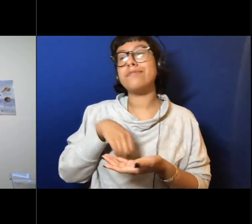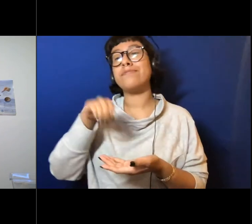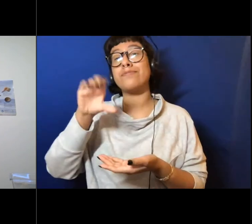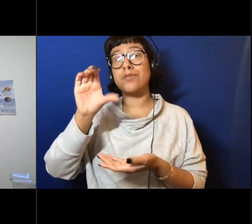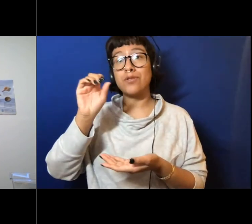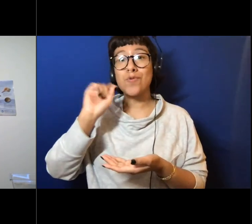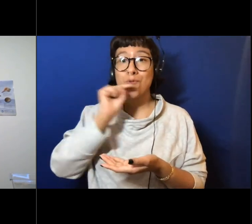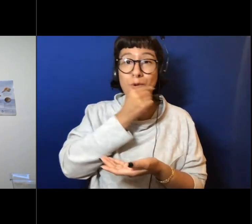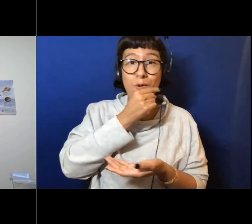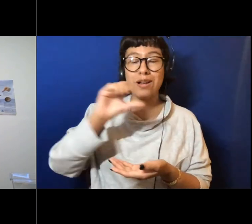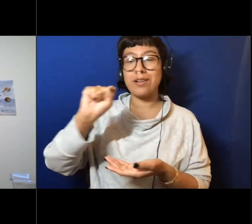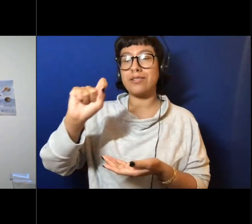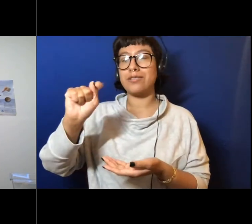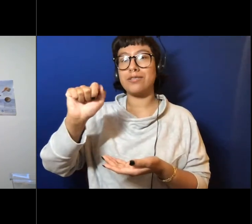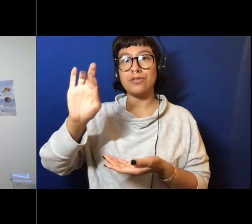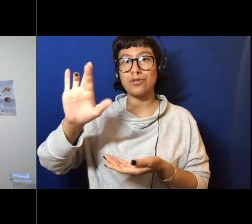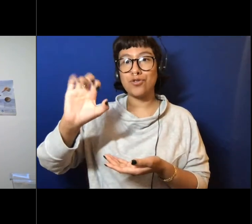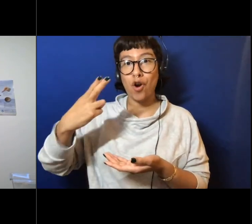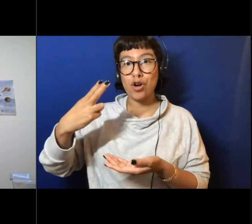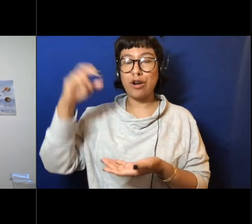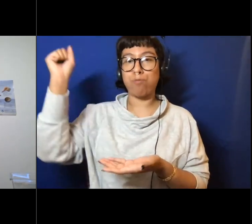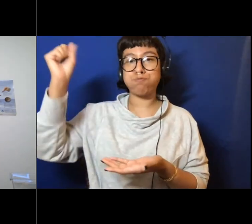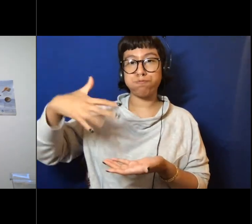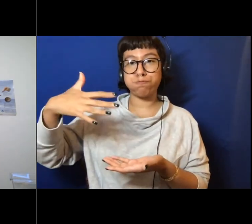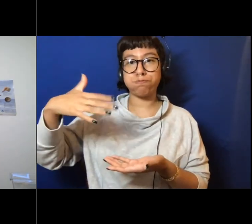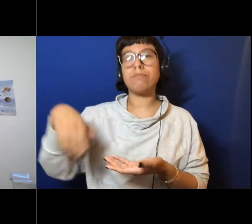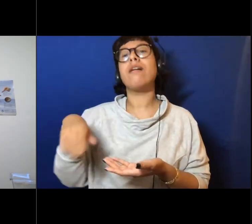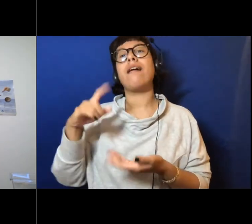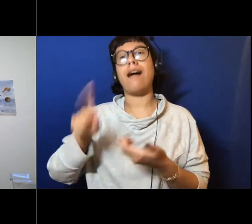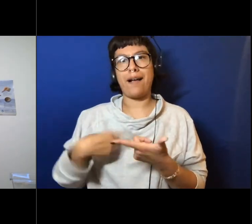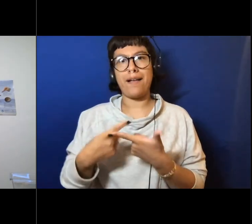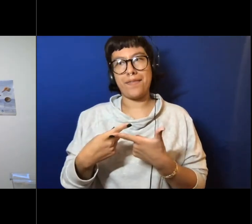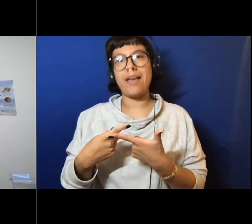Because you can certainly eat the oysters afterwards, right? Yes.